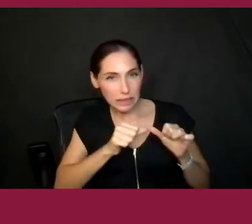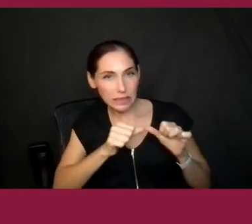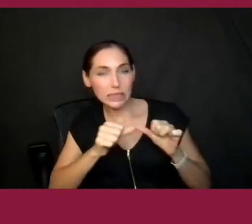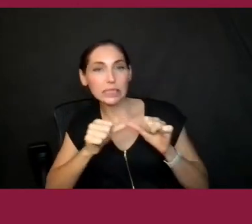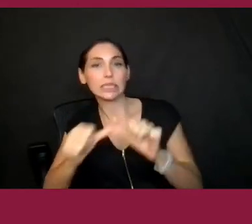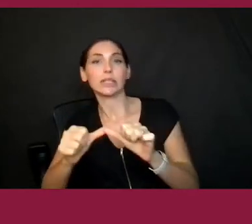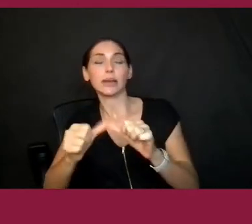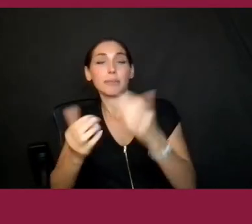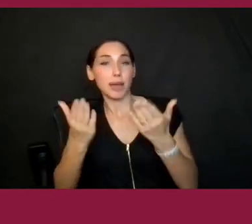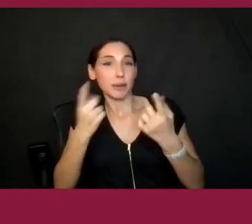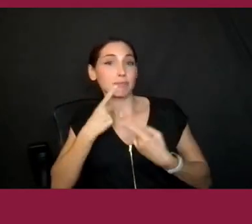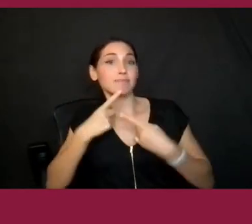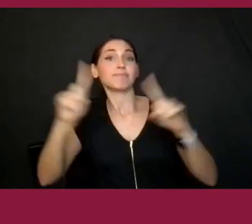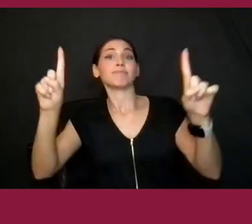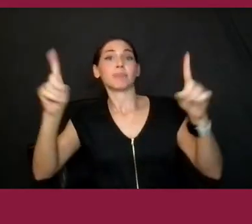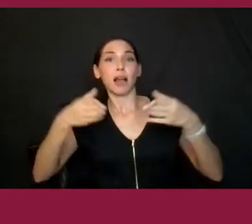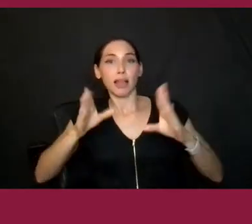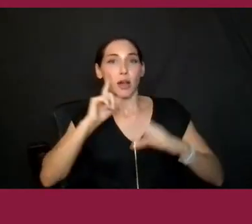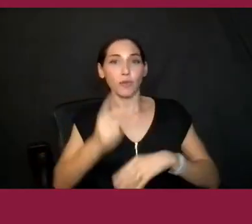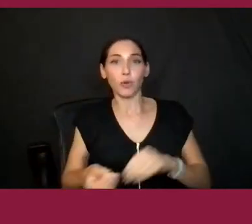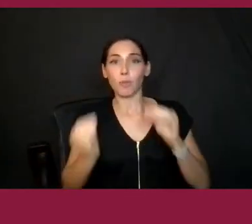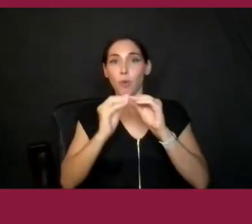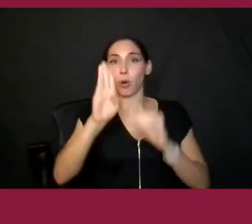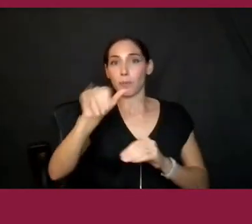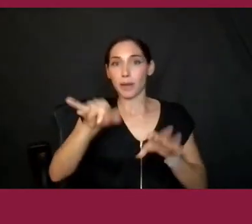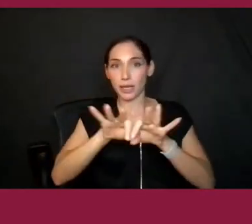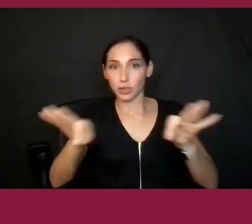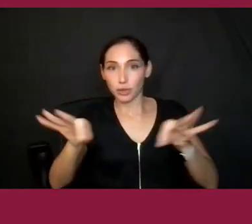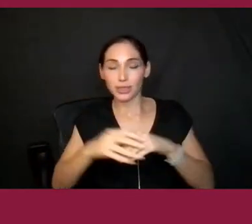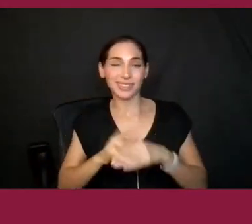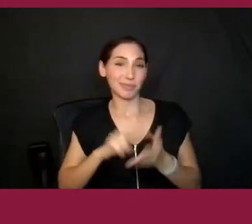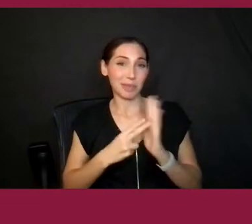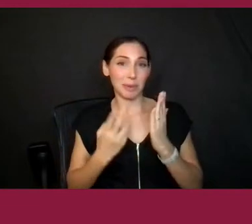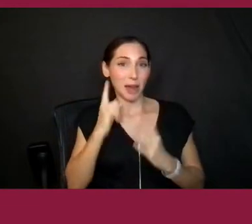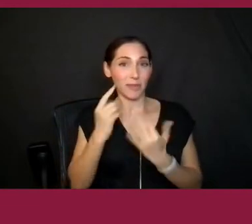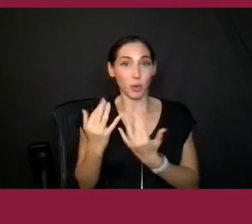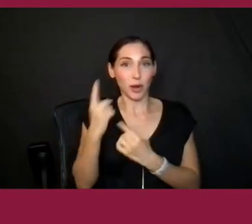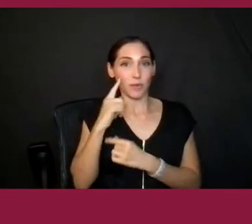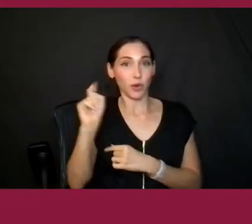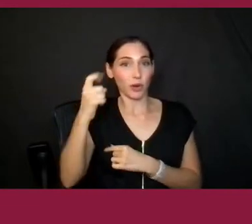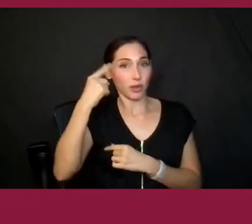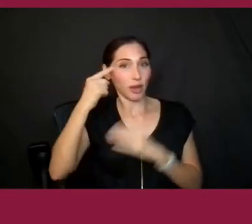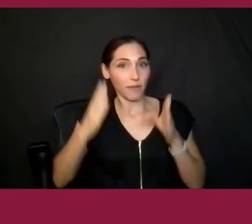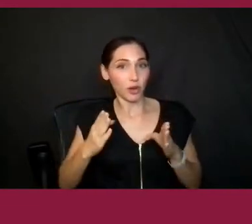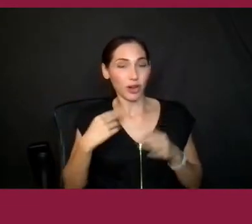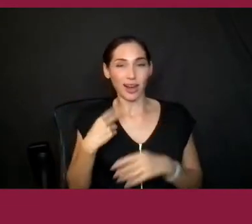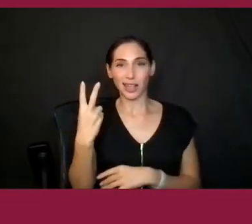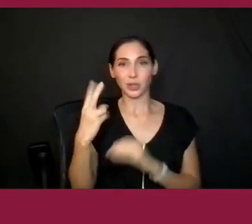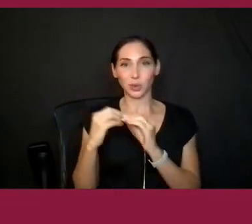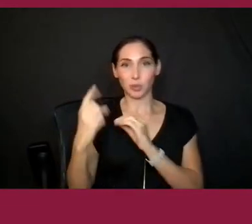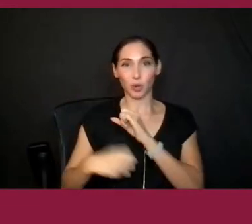It may be a situation where we have to wait out this governor who has two more years before we get something through.